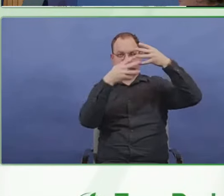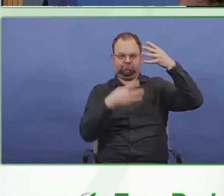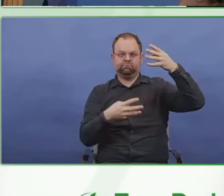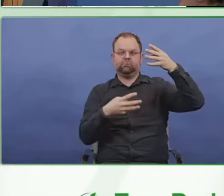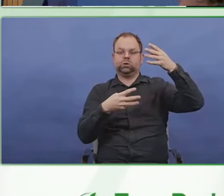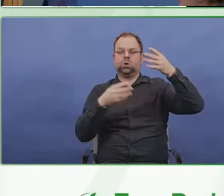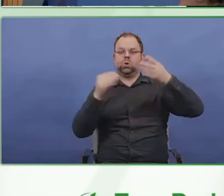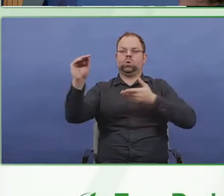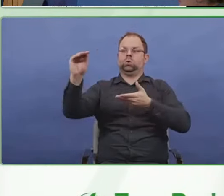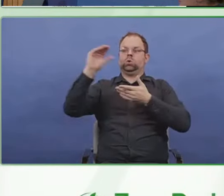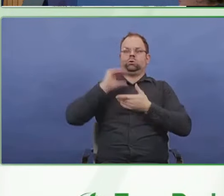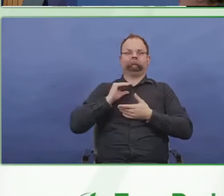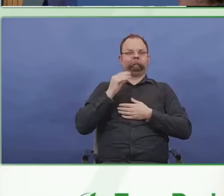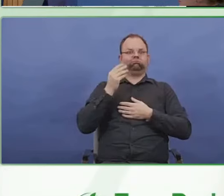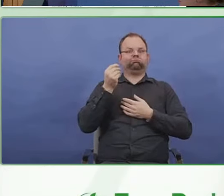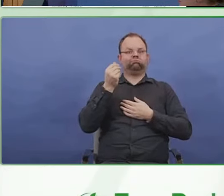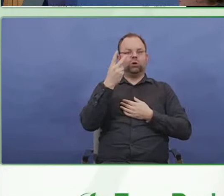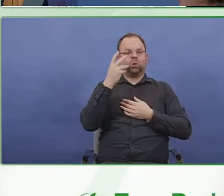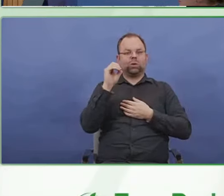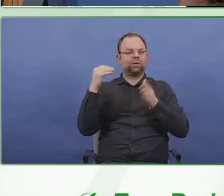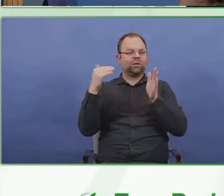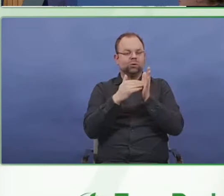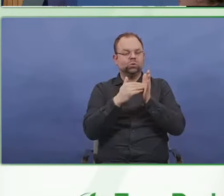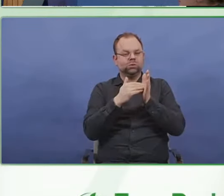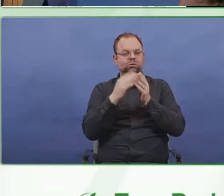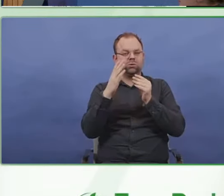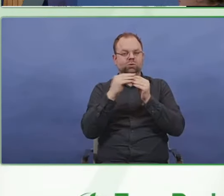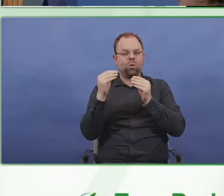countries we have 98 now.